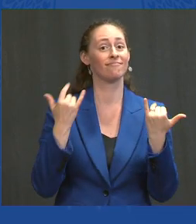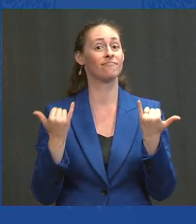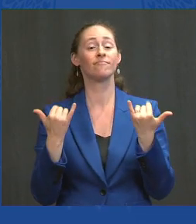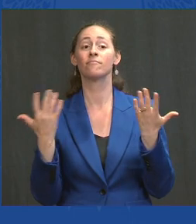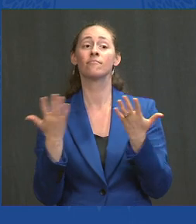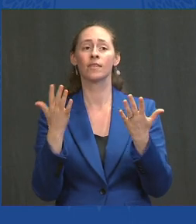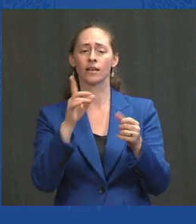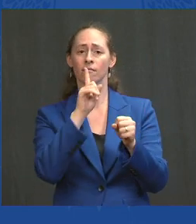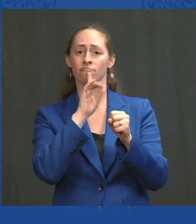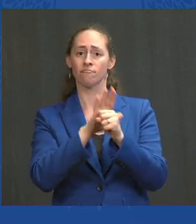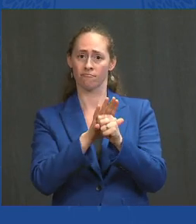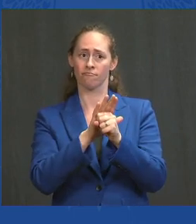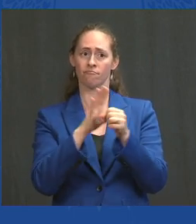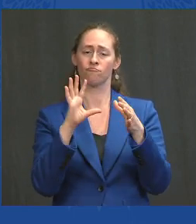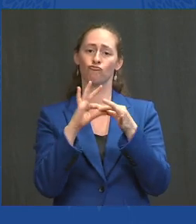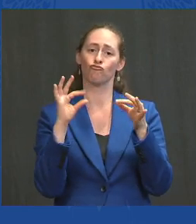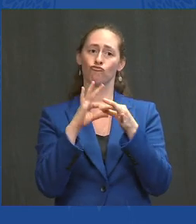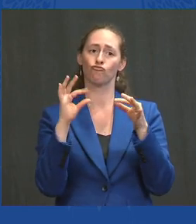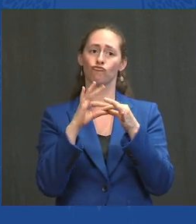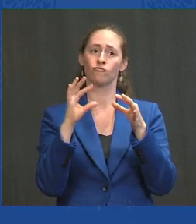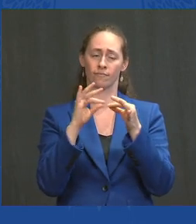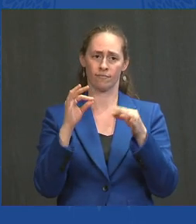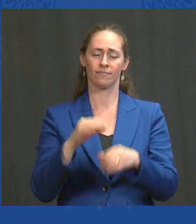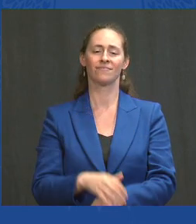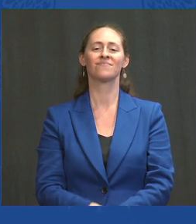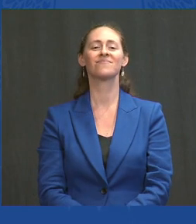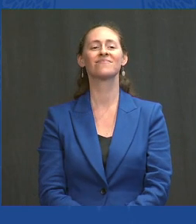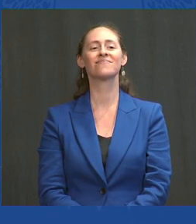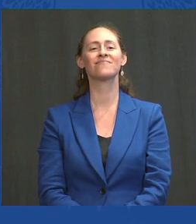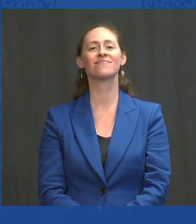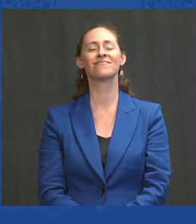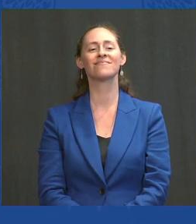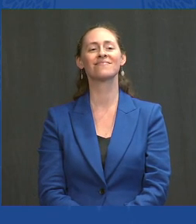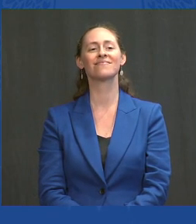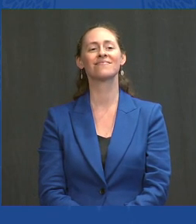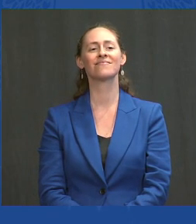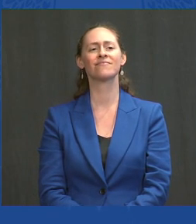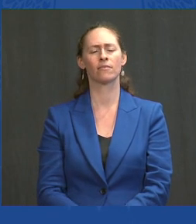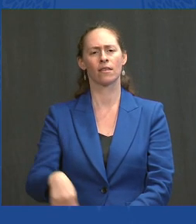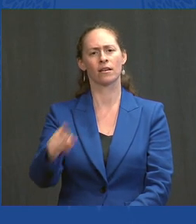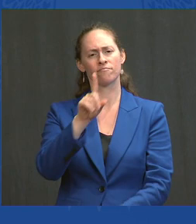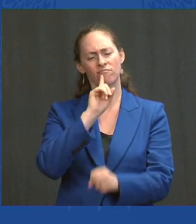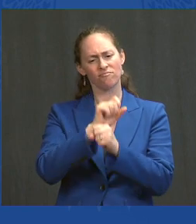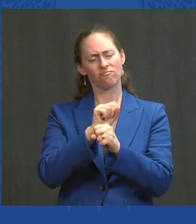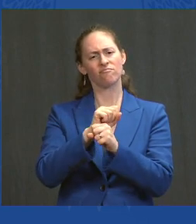that I absolutely and entirely renounce